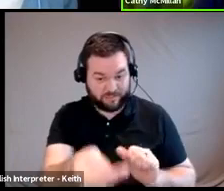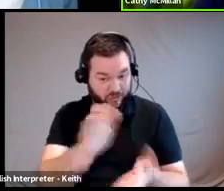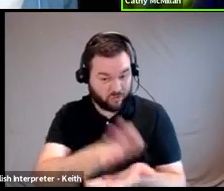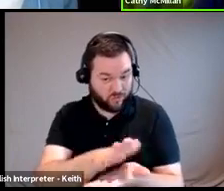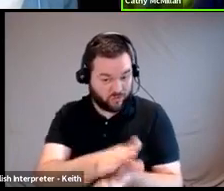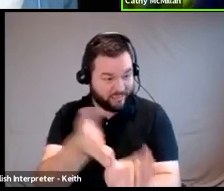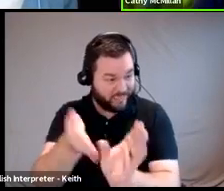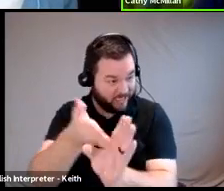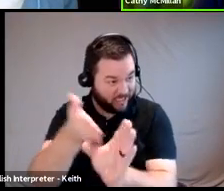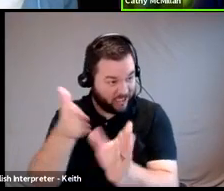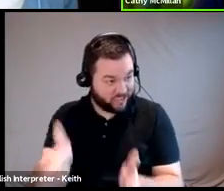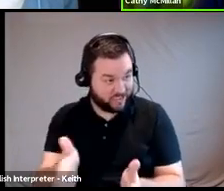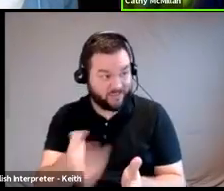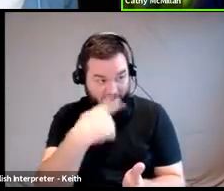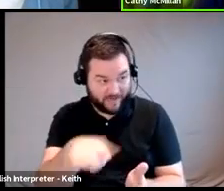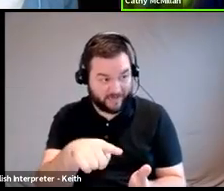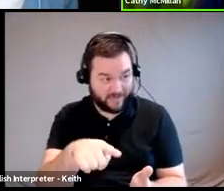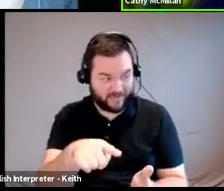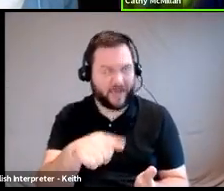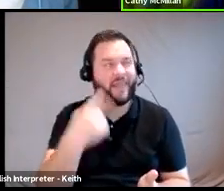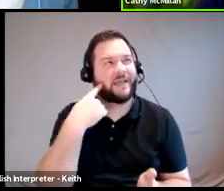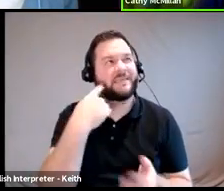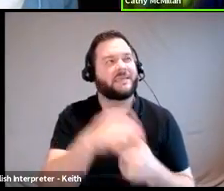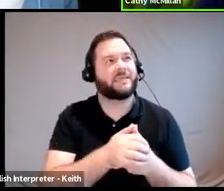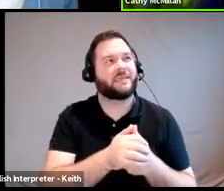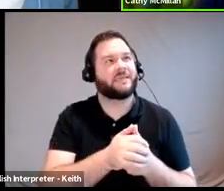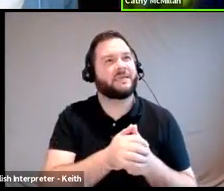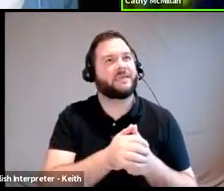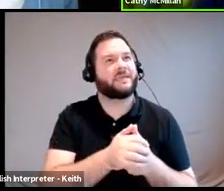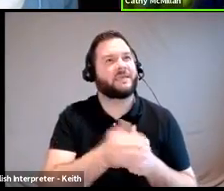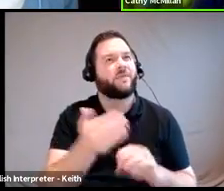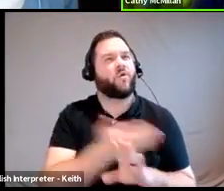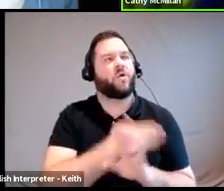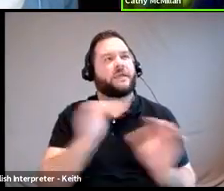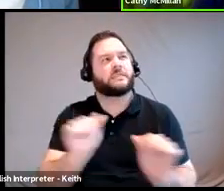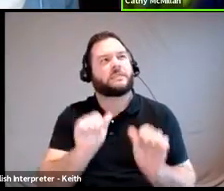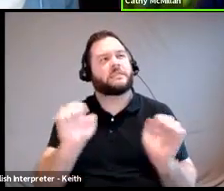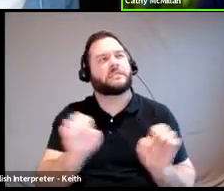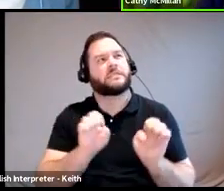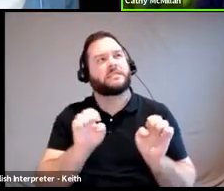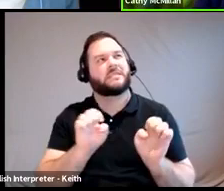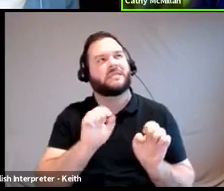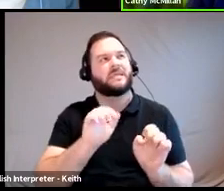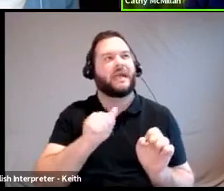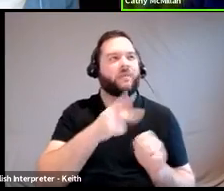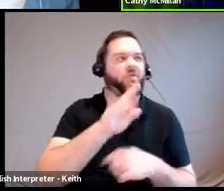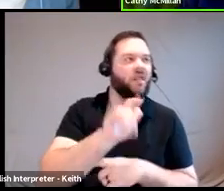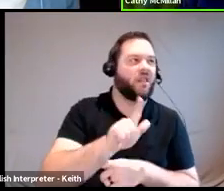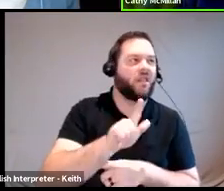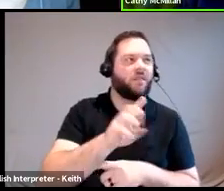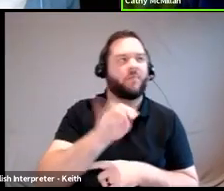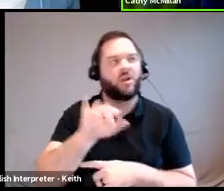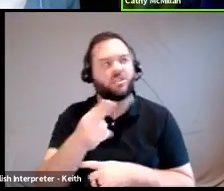one. of your school psychologists of your school psychologist, and it was like, I want to say, it was before Easter, so it was before Easter so April.